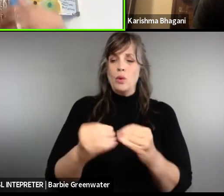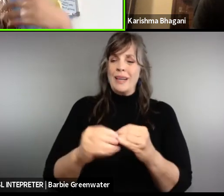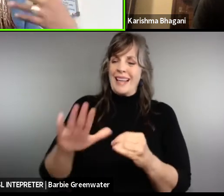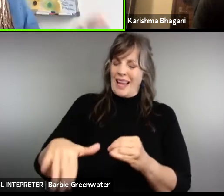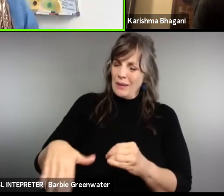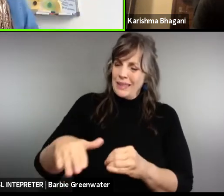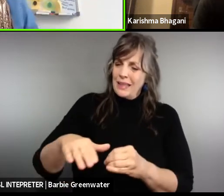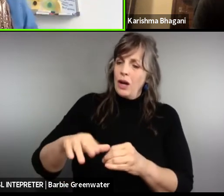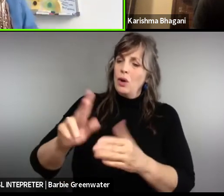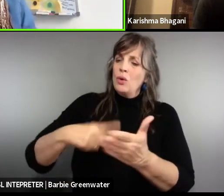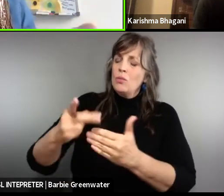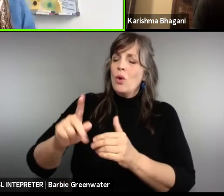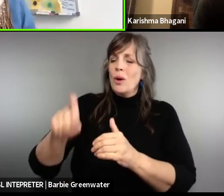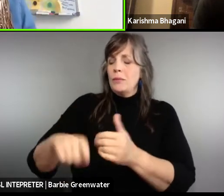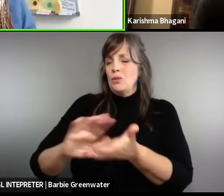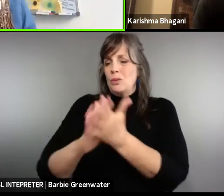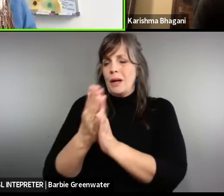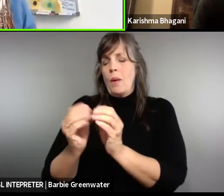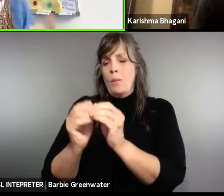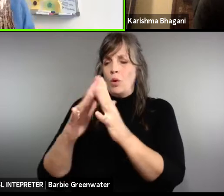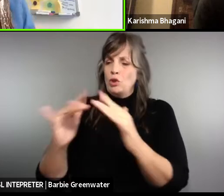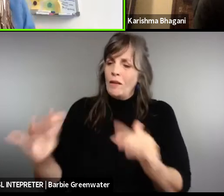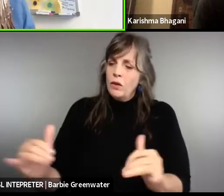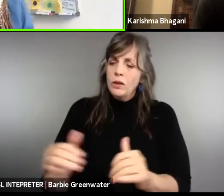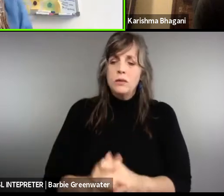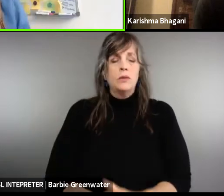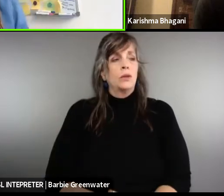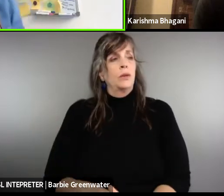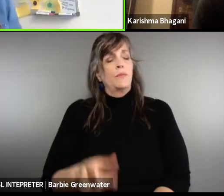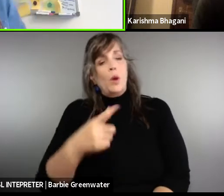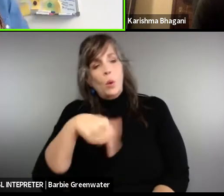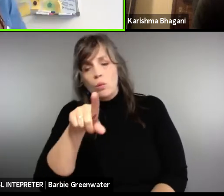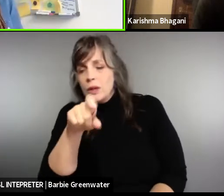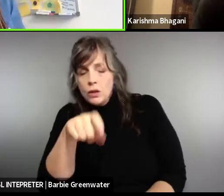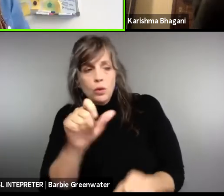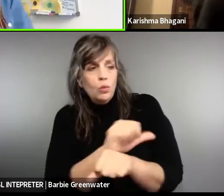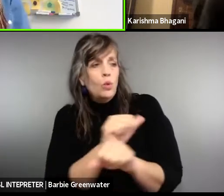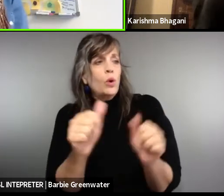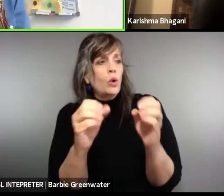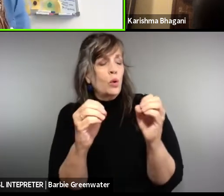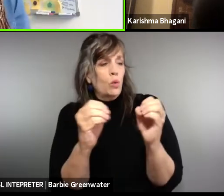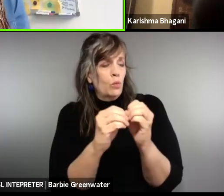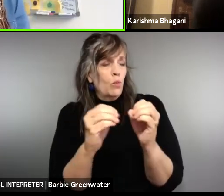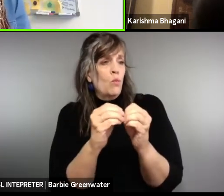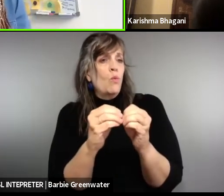You need to work more with black, Asian and Caribbean artist 'cause there was a focus around that.